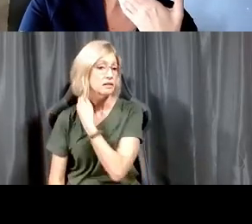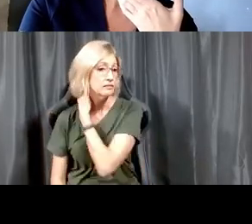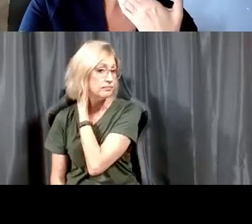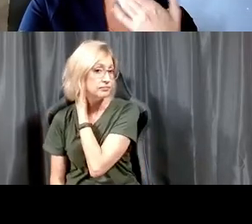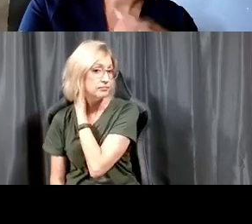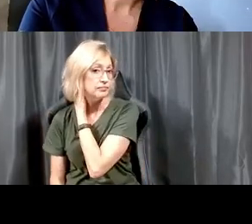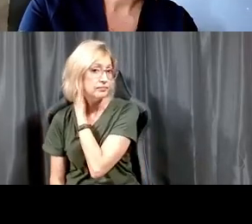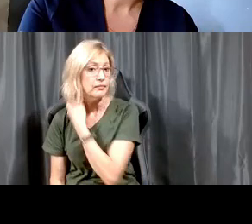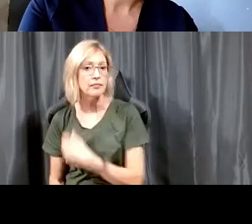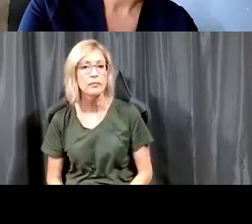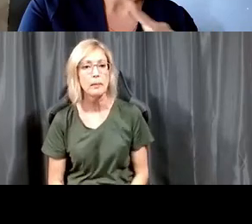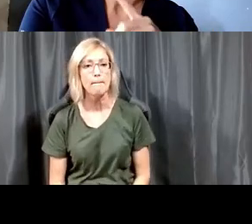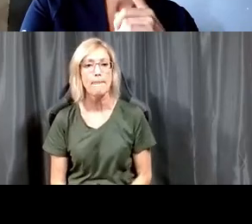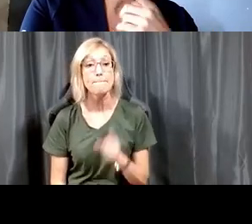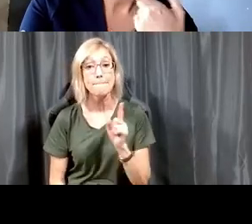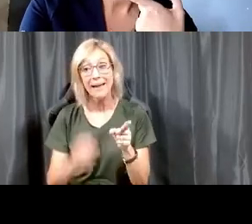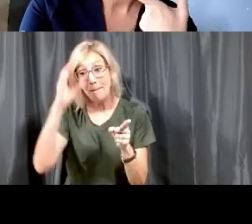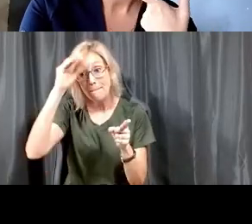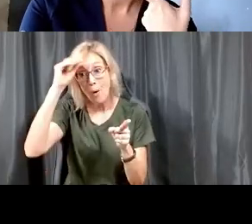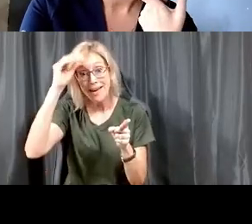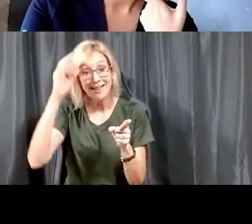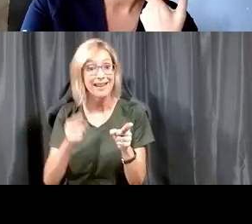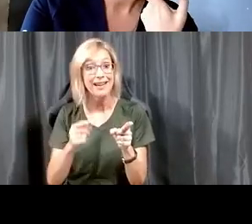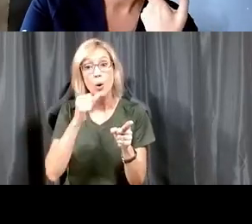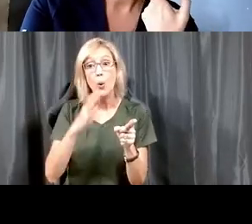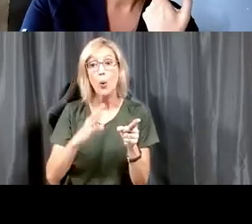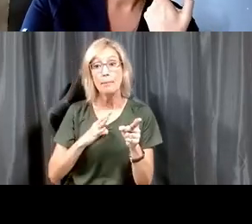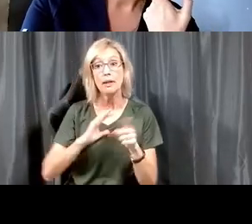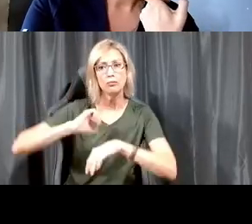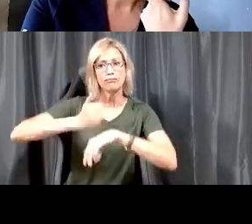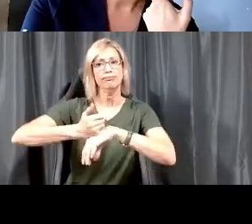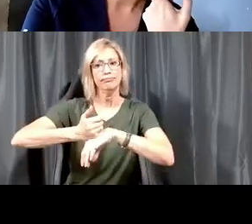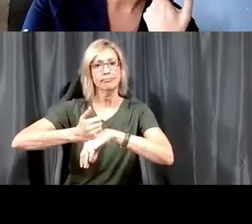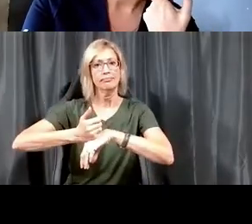have this little boy, actually woman who is the founder, own